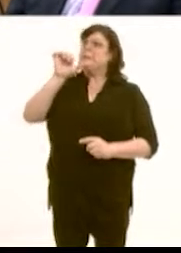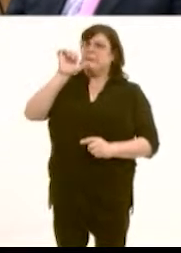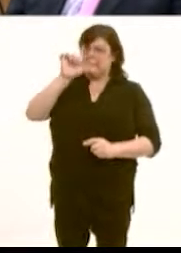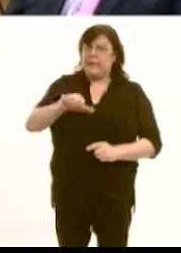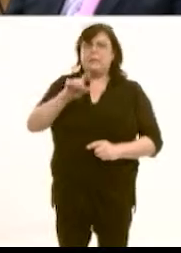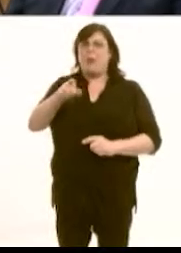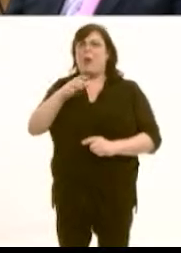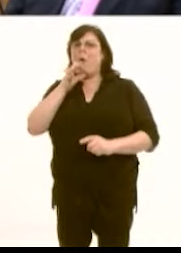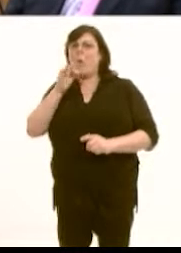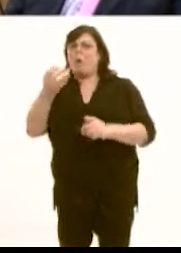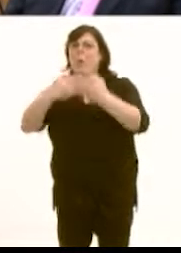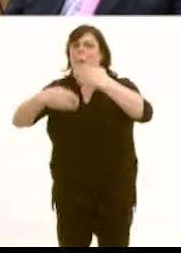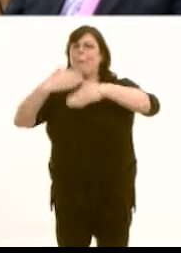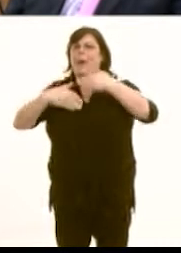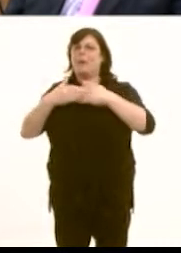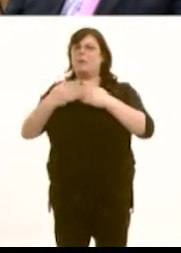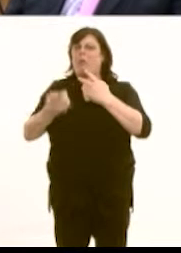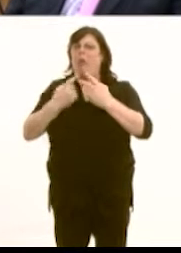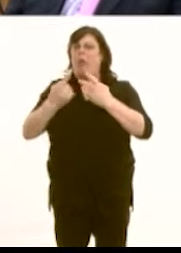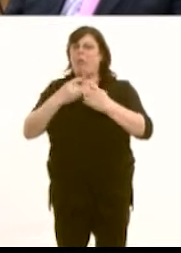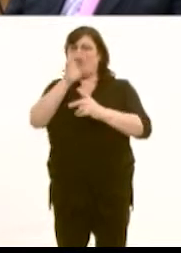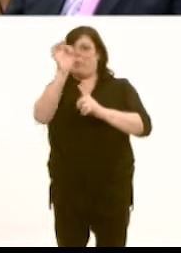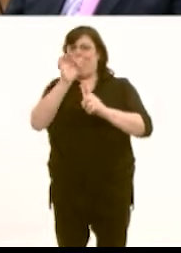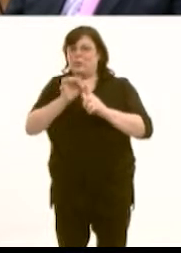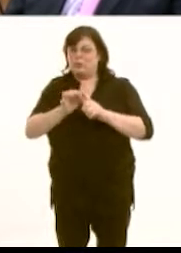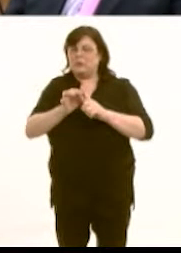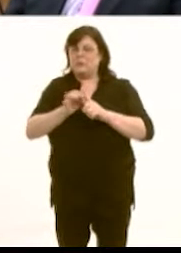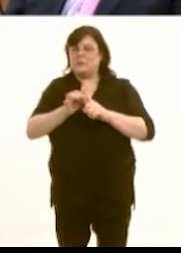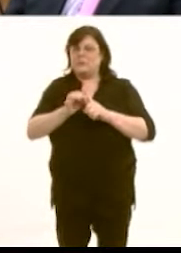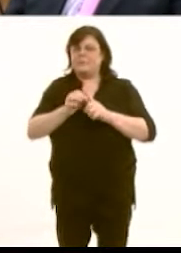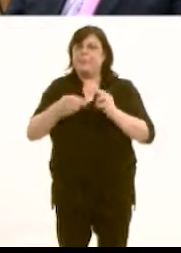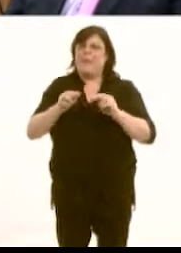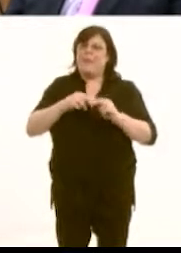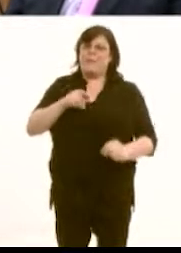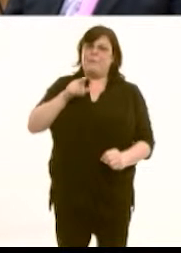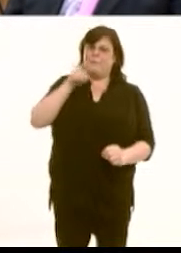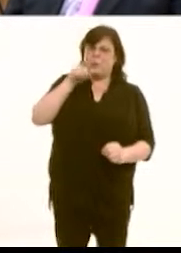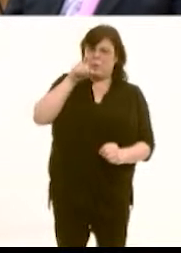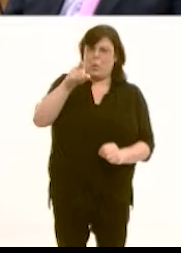from, and that is what he avoids, which is the fact that if he had been anywhere nearóto